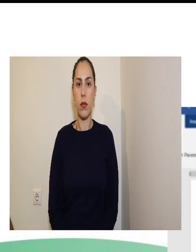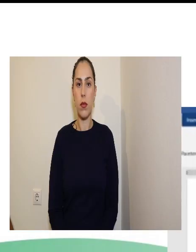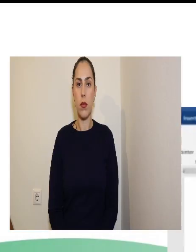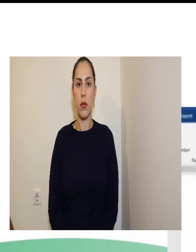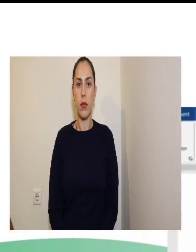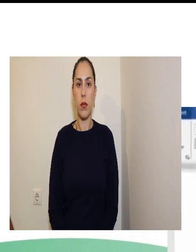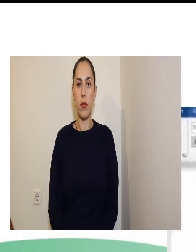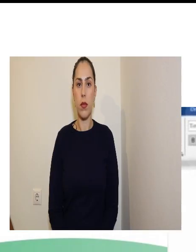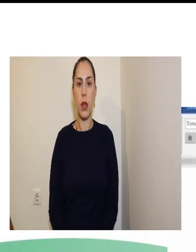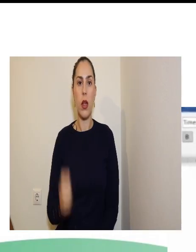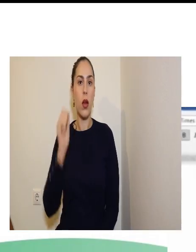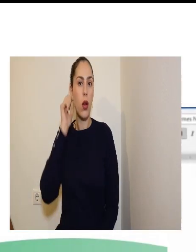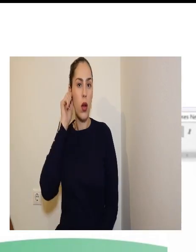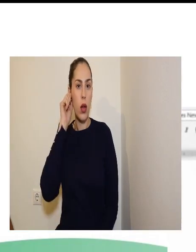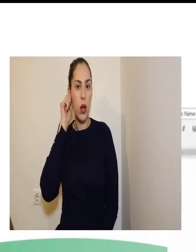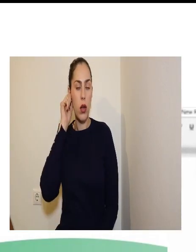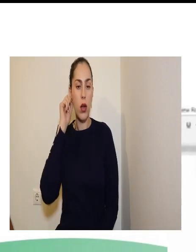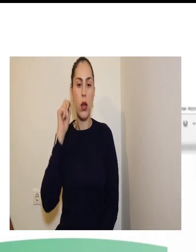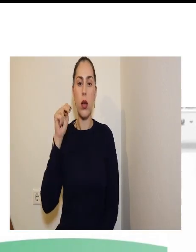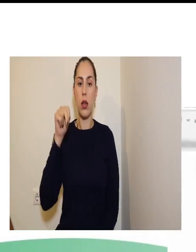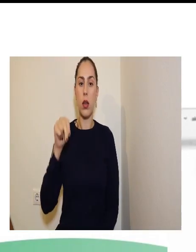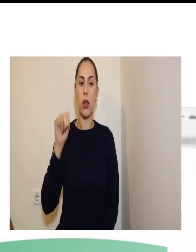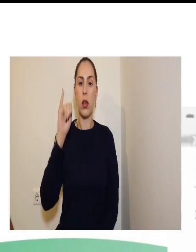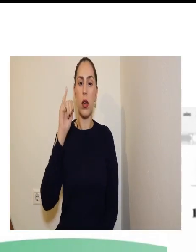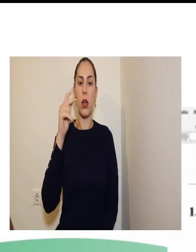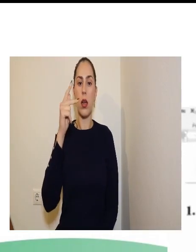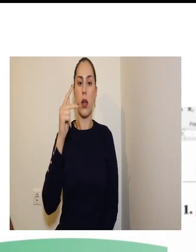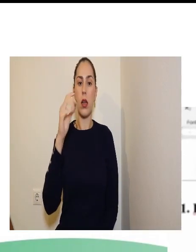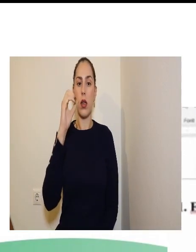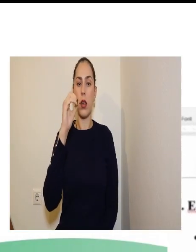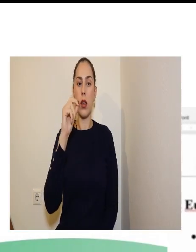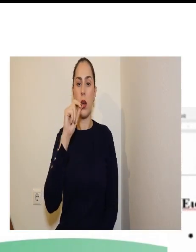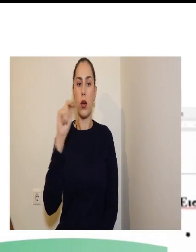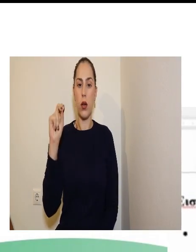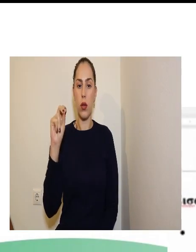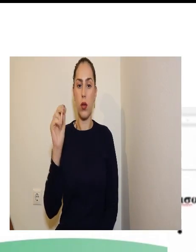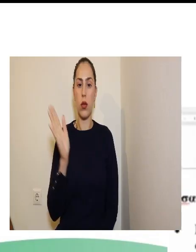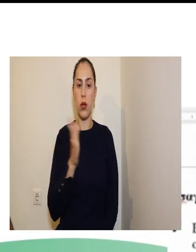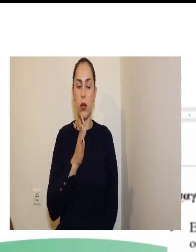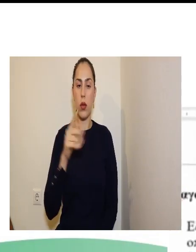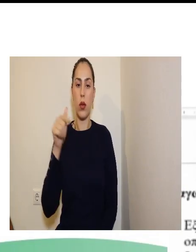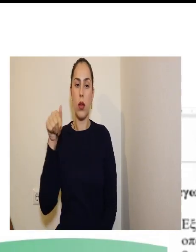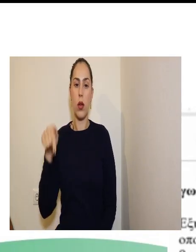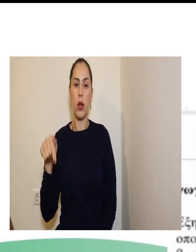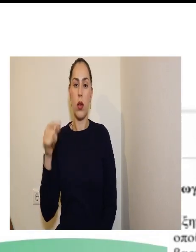My name is Nikos Tsortzakakis and I am the General Manager of AENAOS Energy Systems S.A.